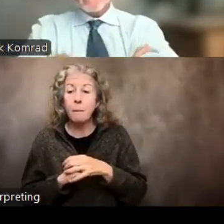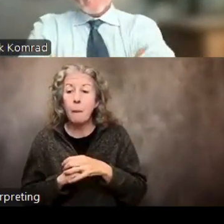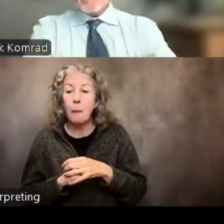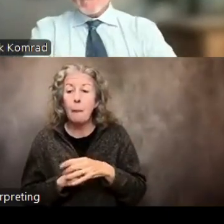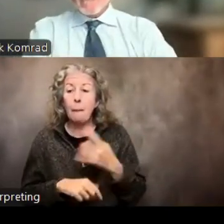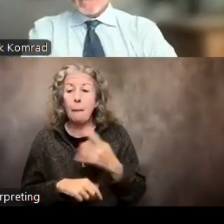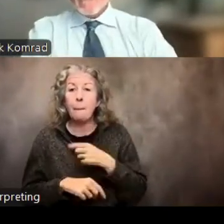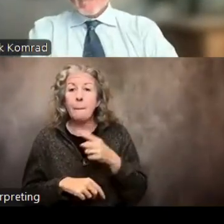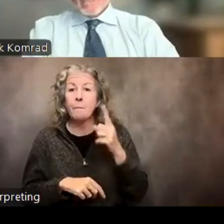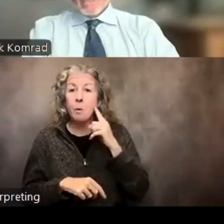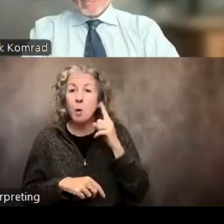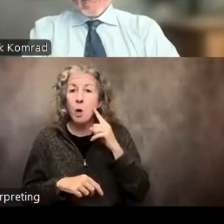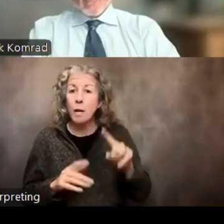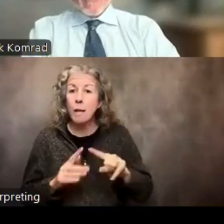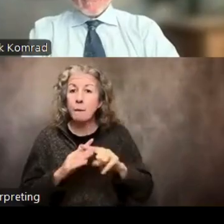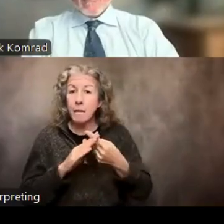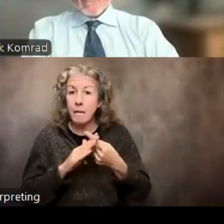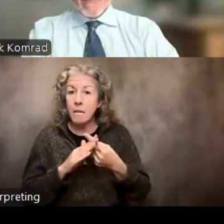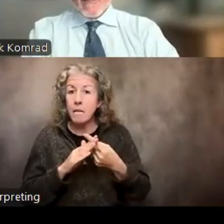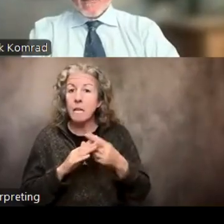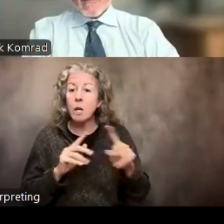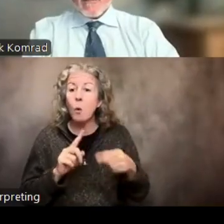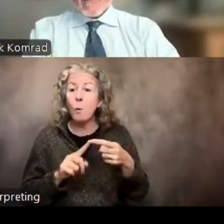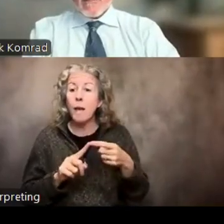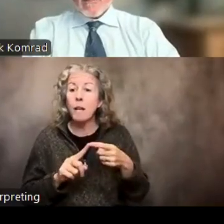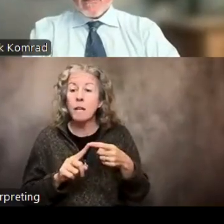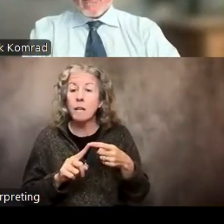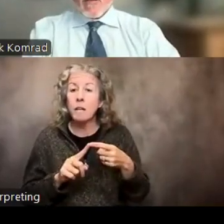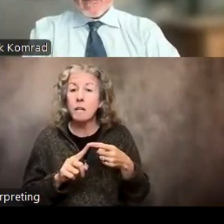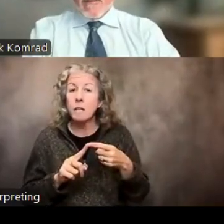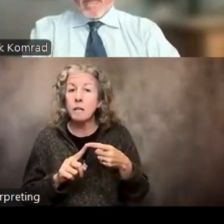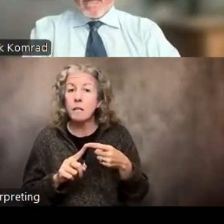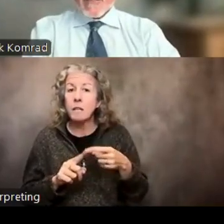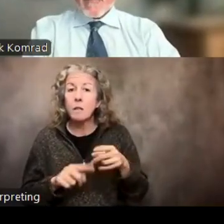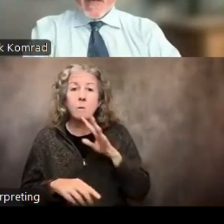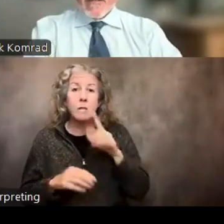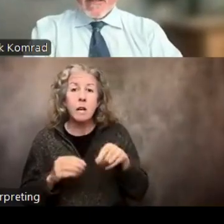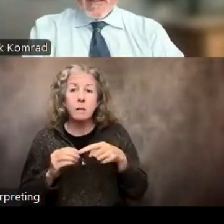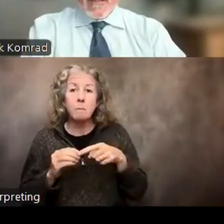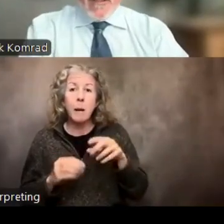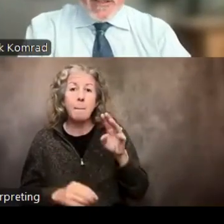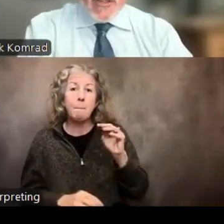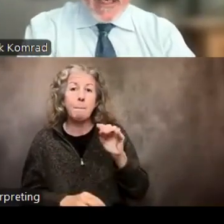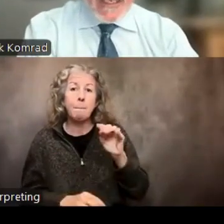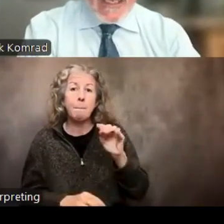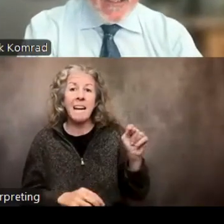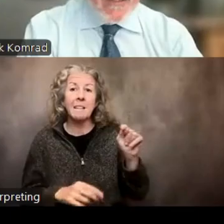very beginning when we talked about Matt's friend Jane Allen